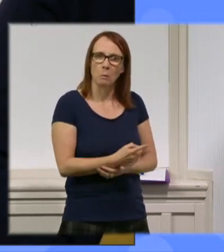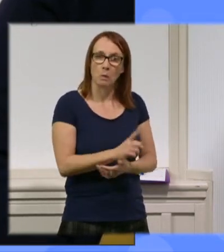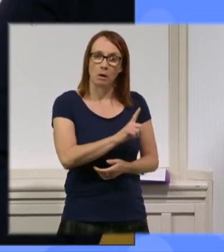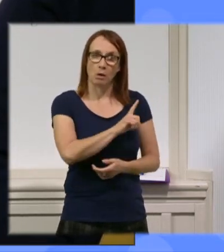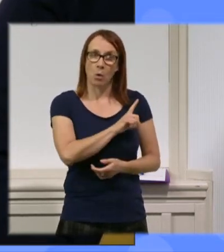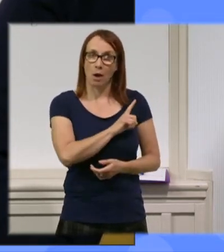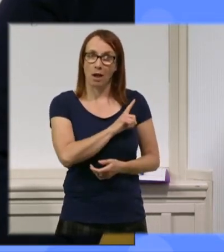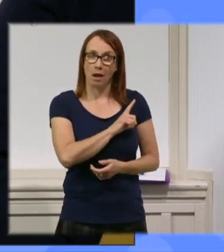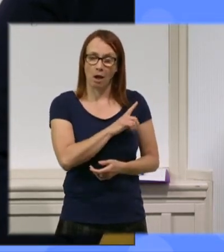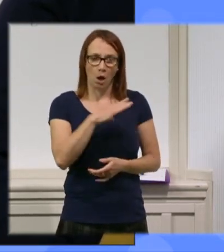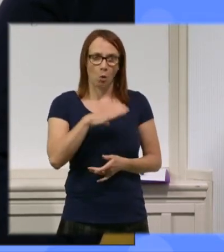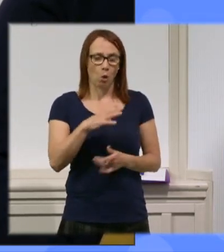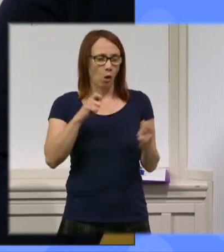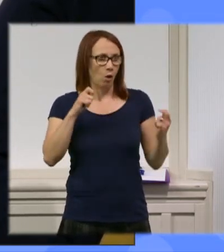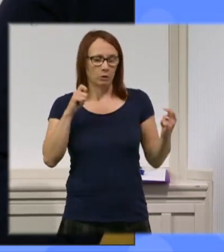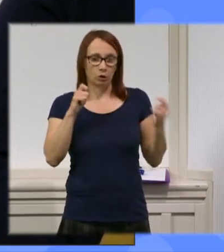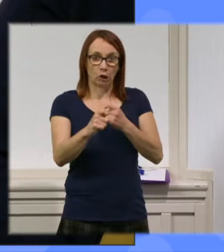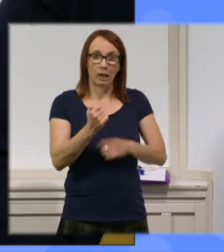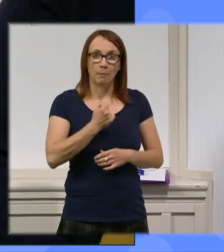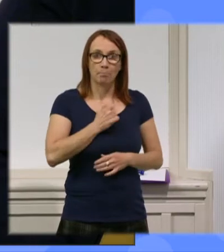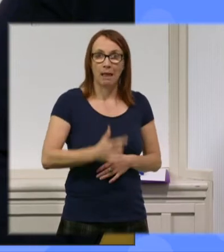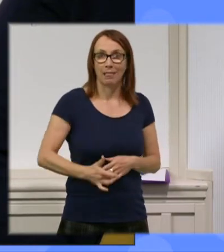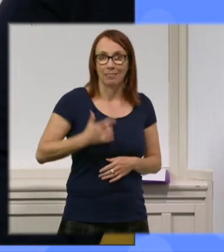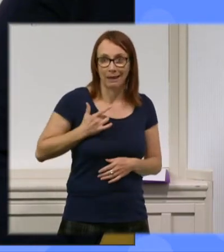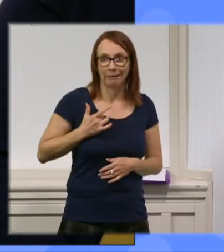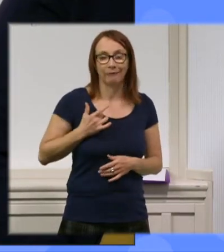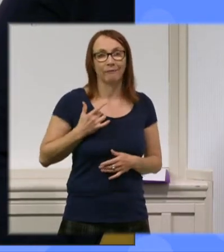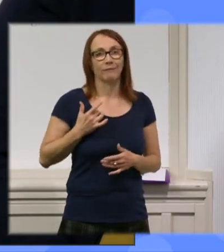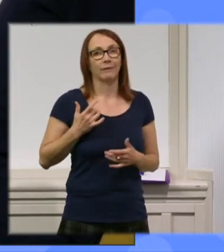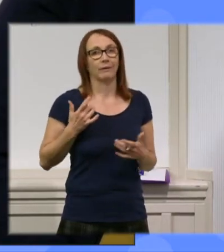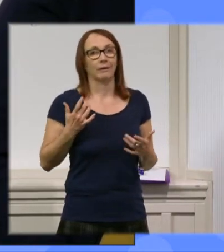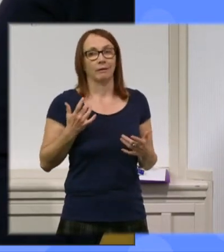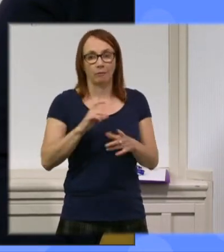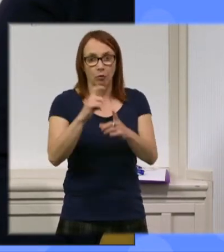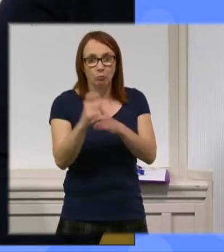to change or what to change my life if I wanted to change and my community and I